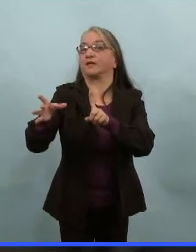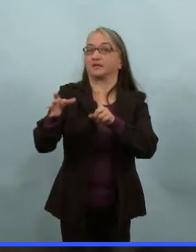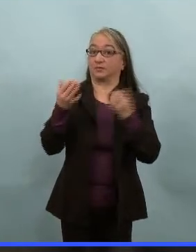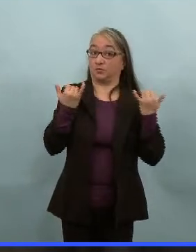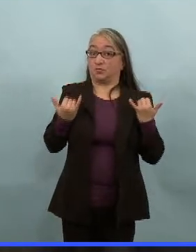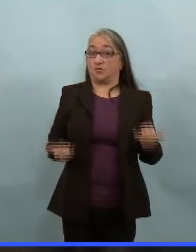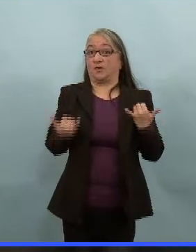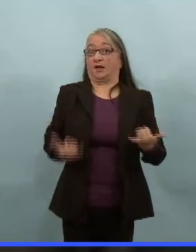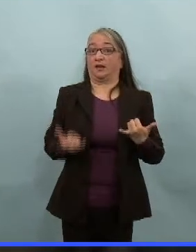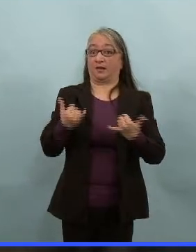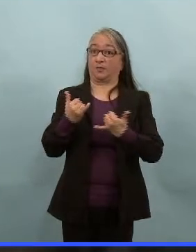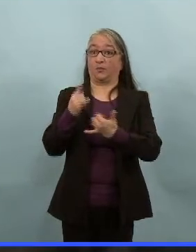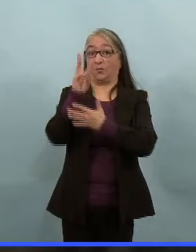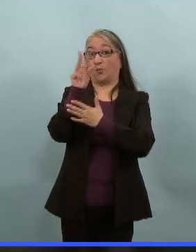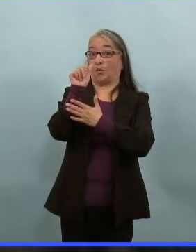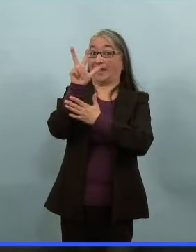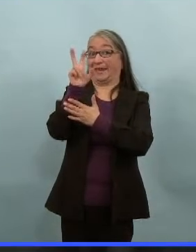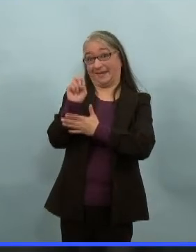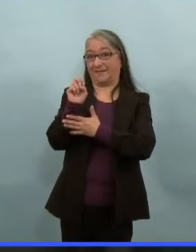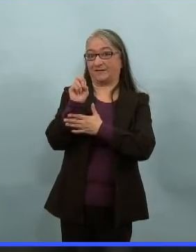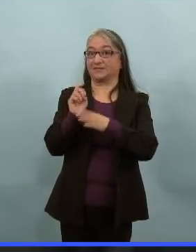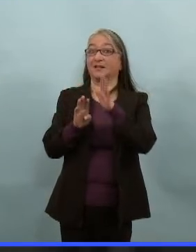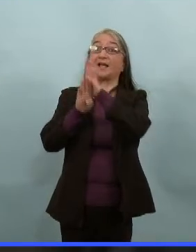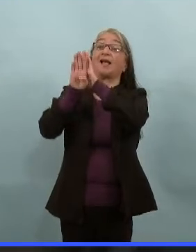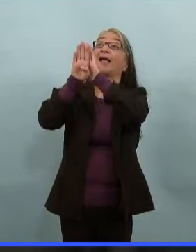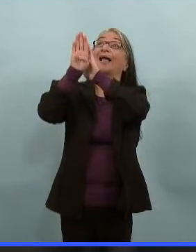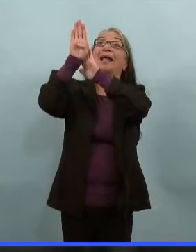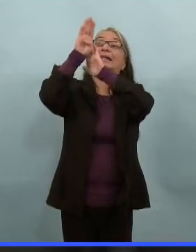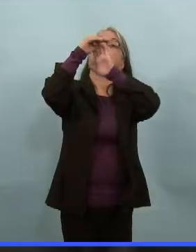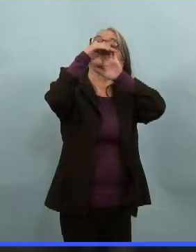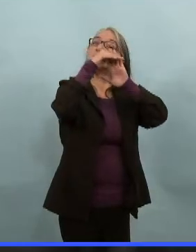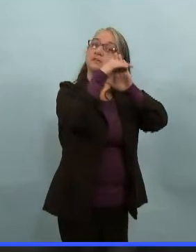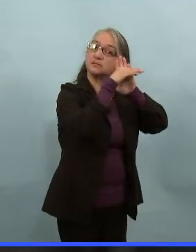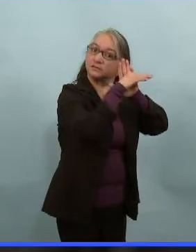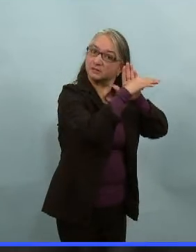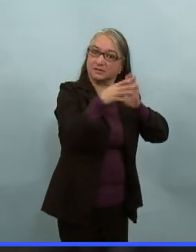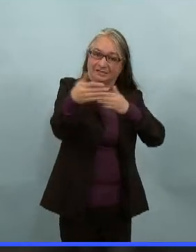plateau that as quickly as possible and try to keep a plateaued for a longer period of time